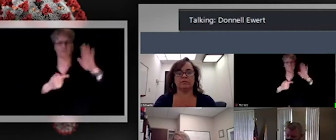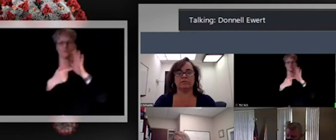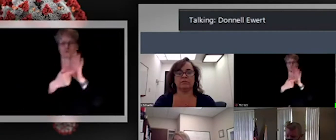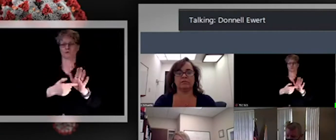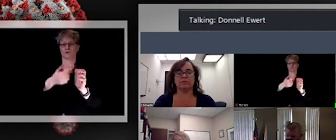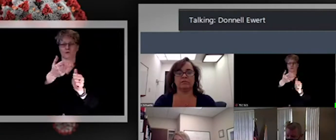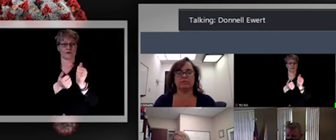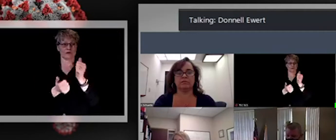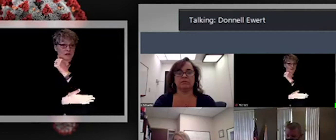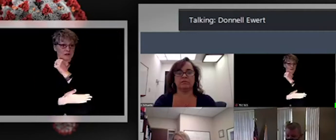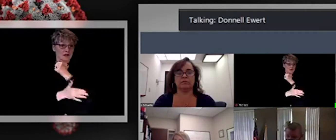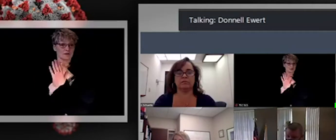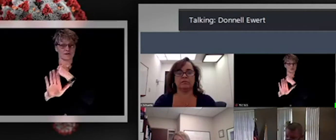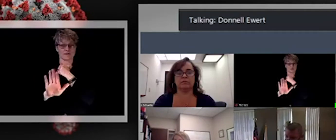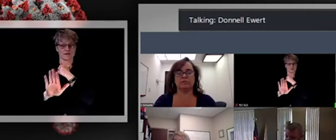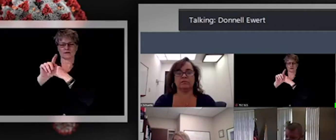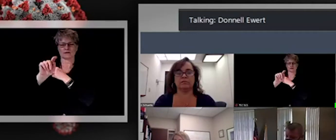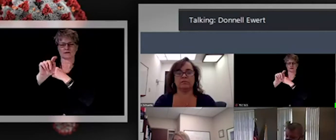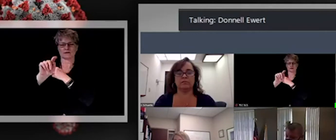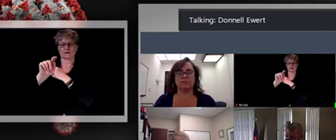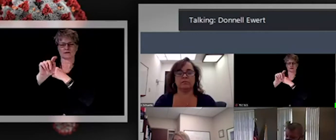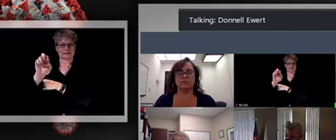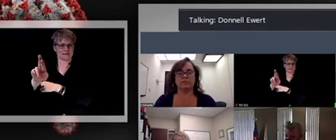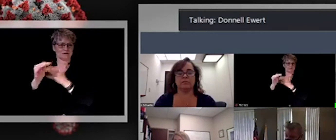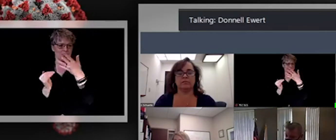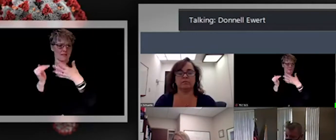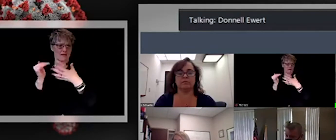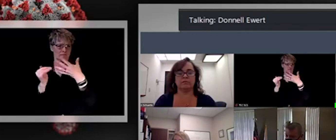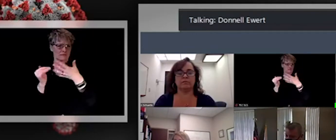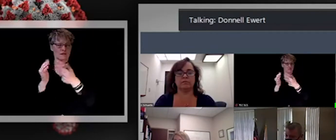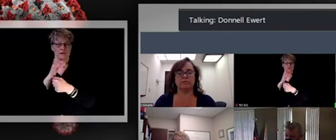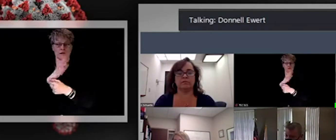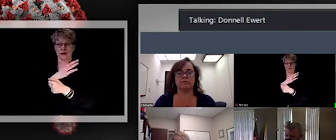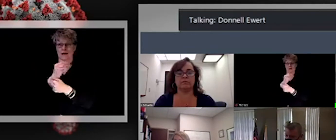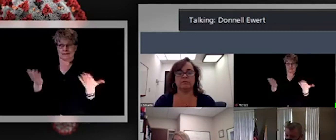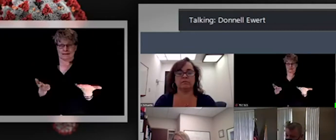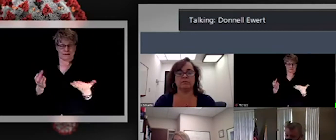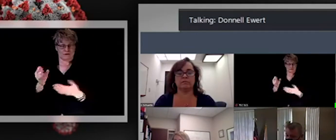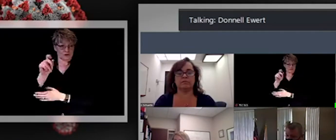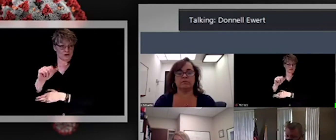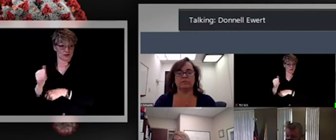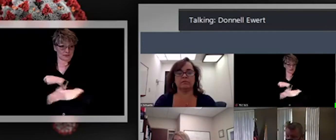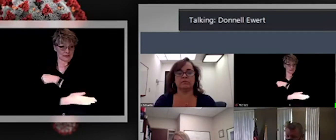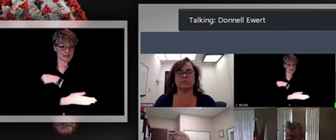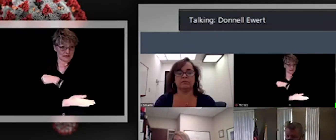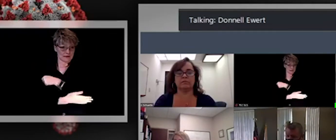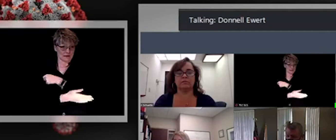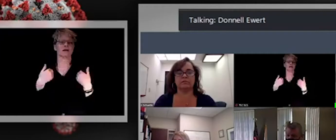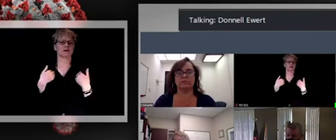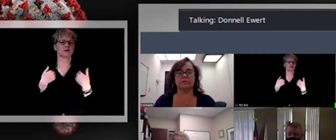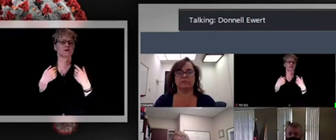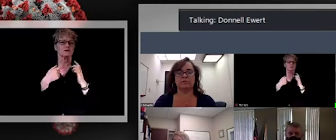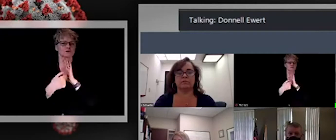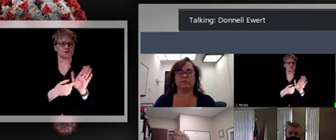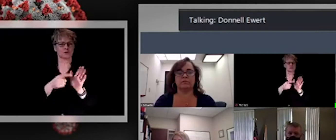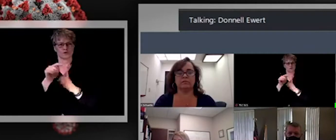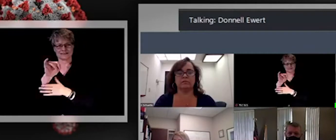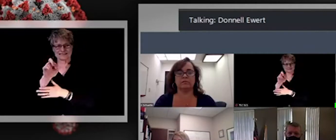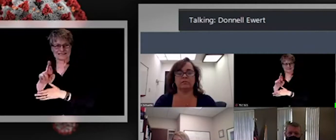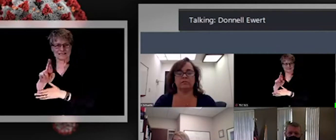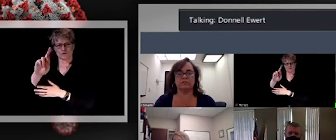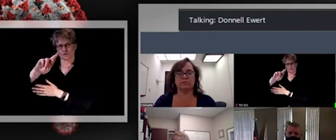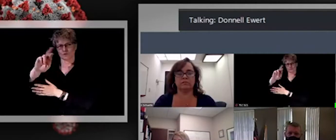case rate for Shasta County with the background of the tiers and also the testing positivity